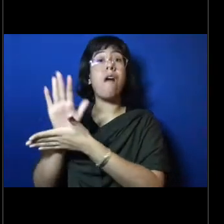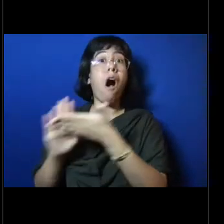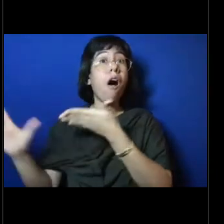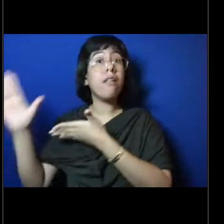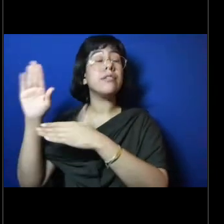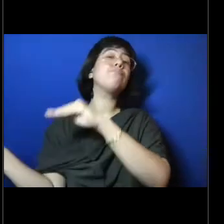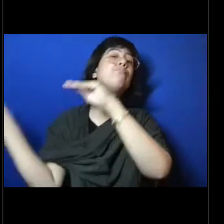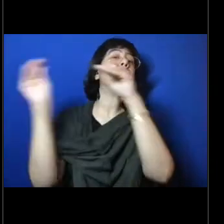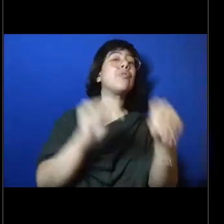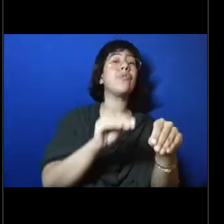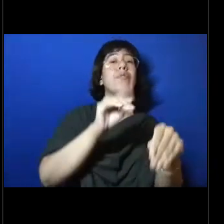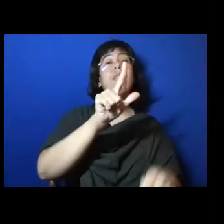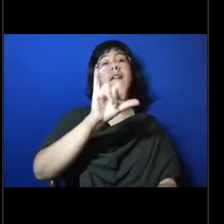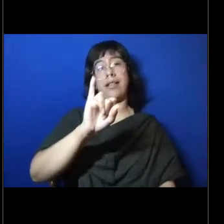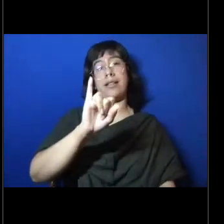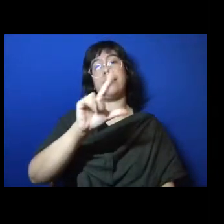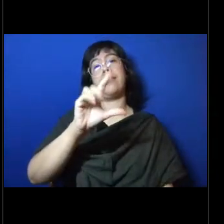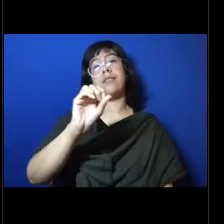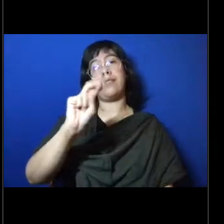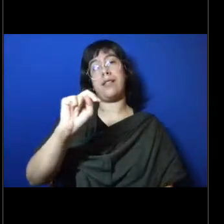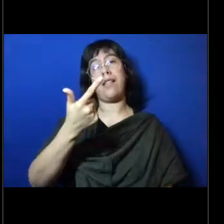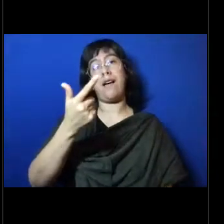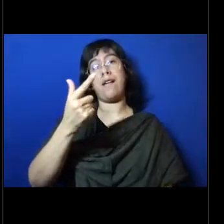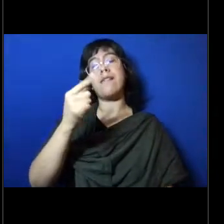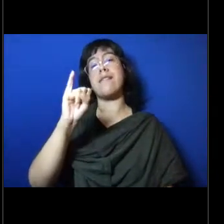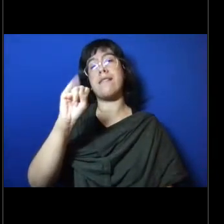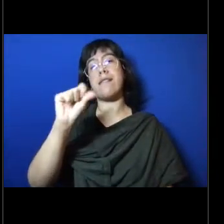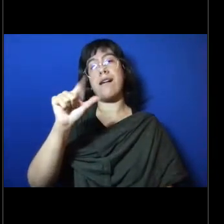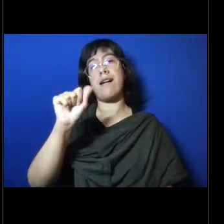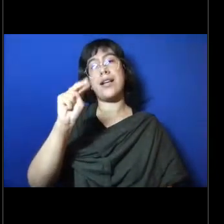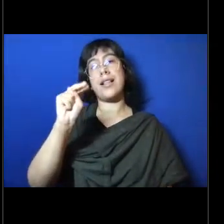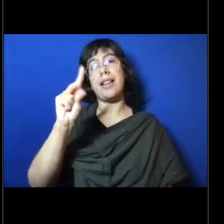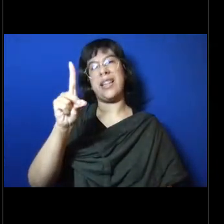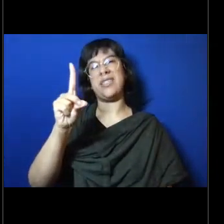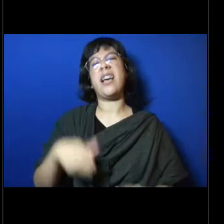where I lived for about two years studying sea birds